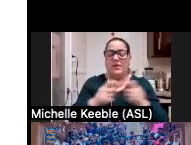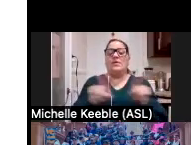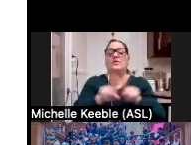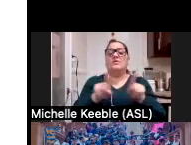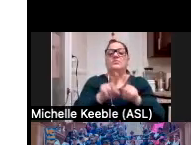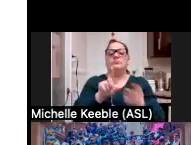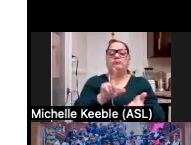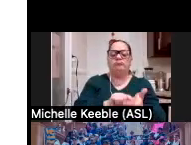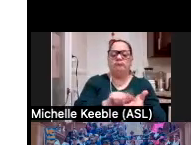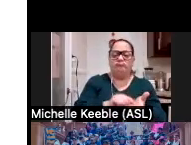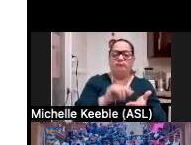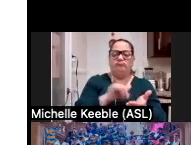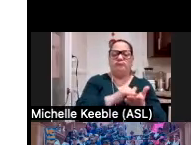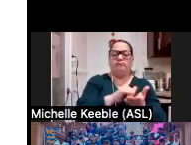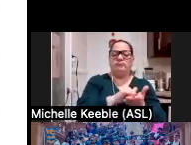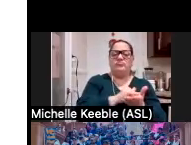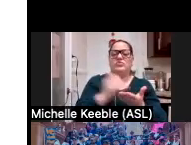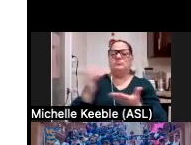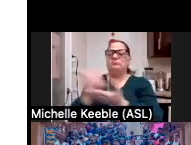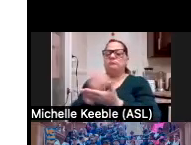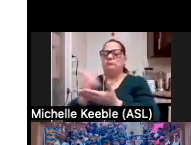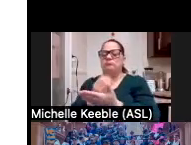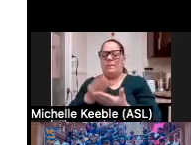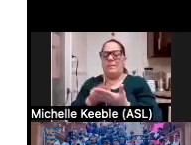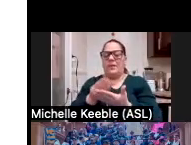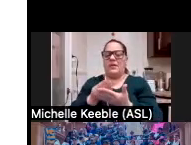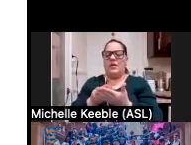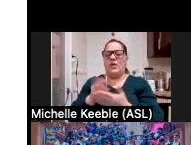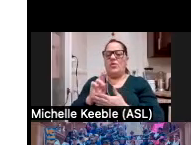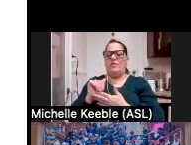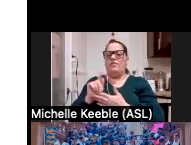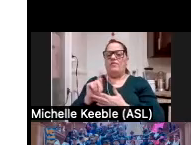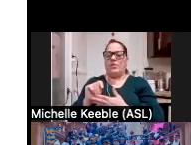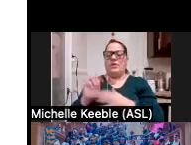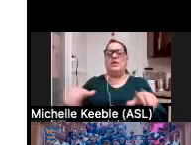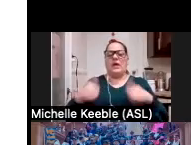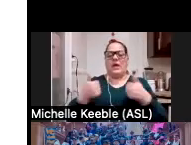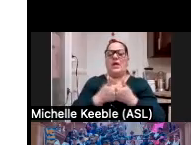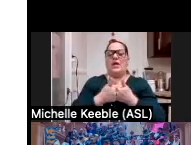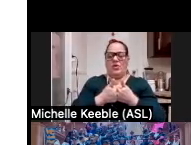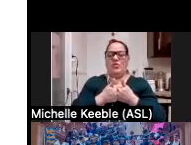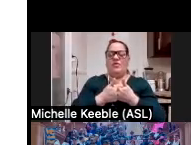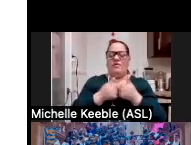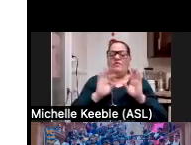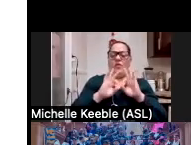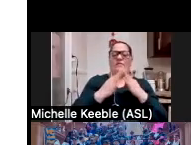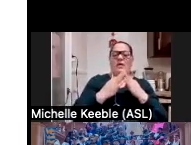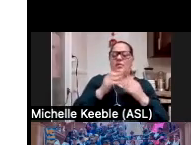the basketball games uh for a family where revenue was really tight. Next slide, please.